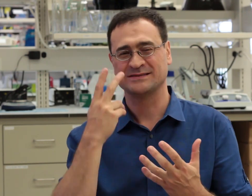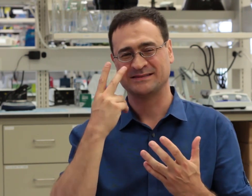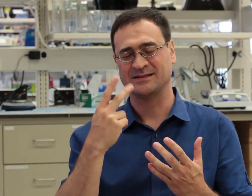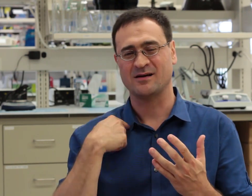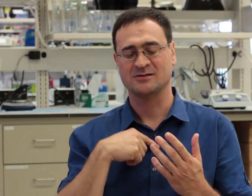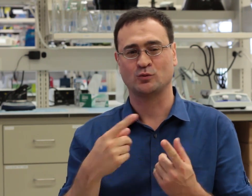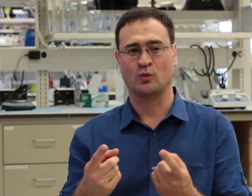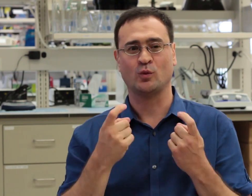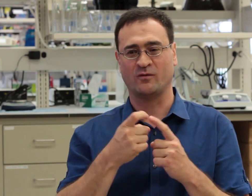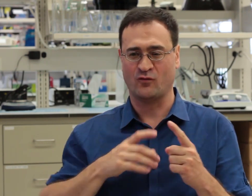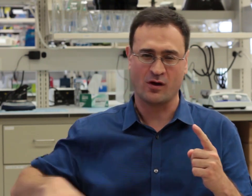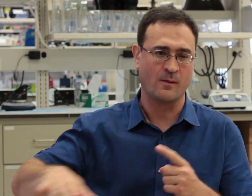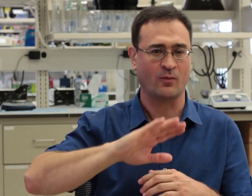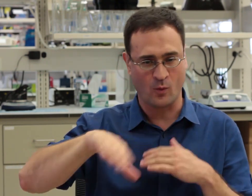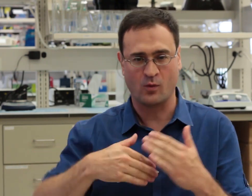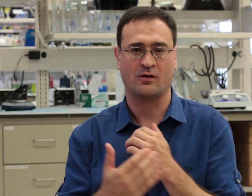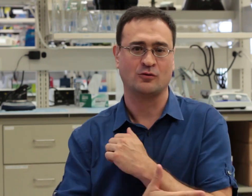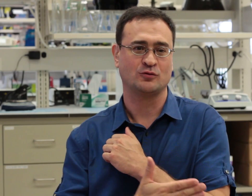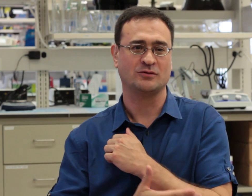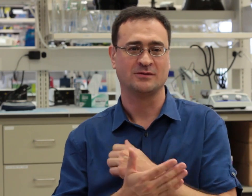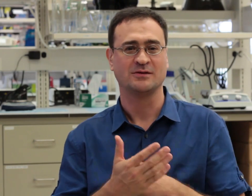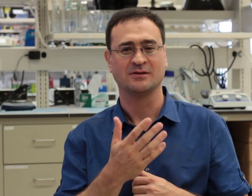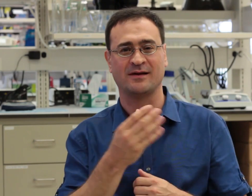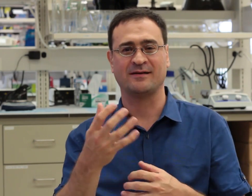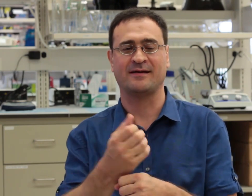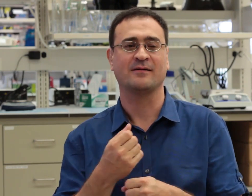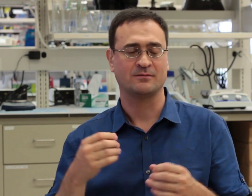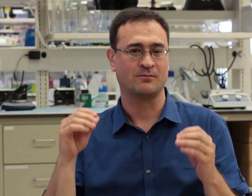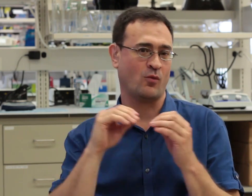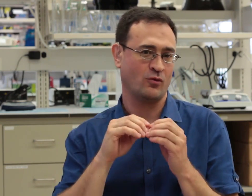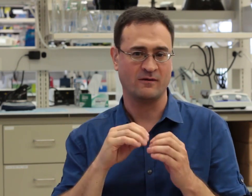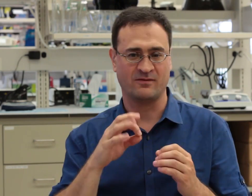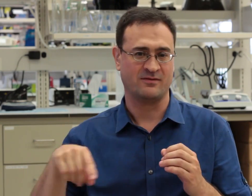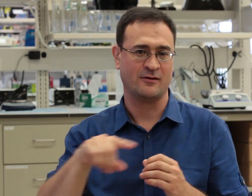And we want to see recruitment of everybody from all over the country